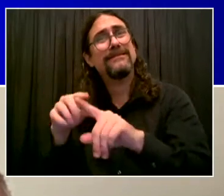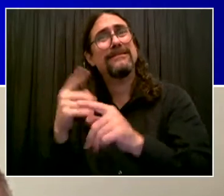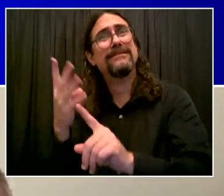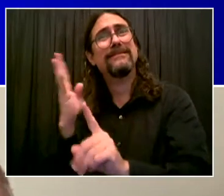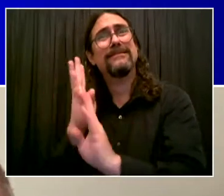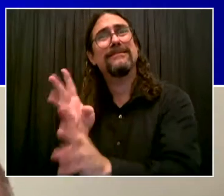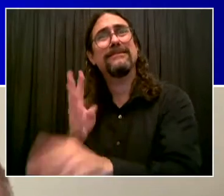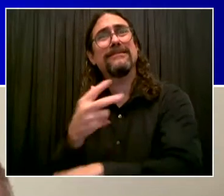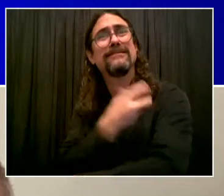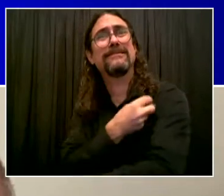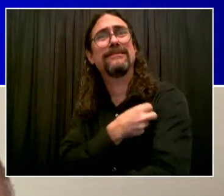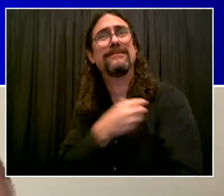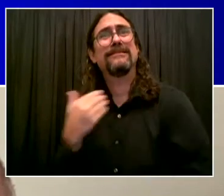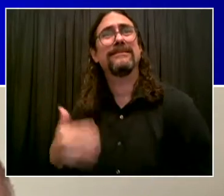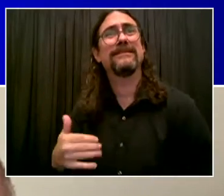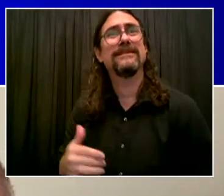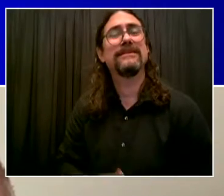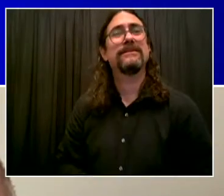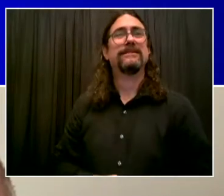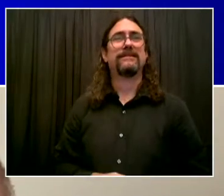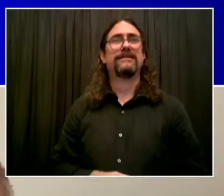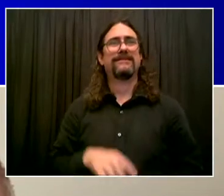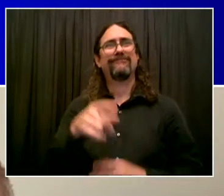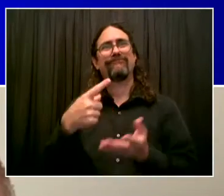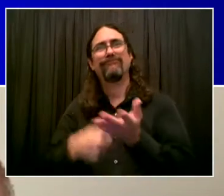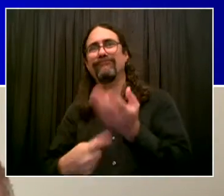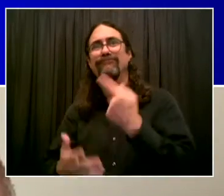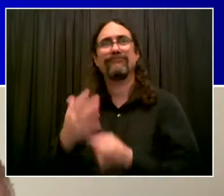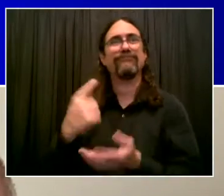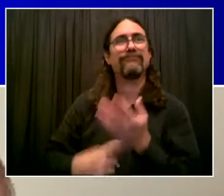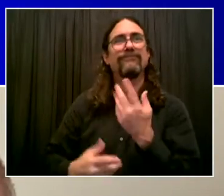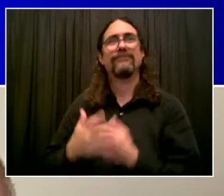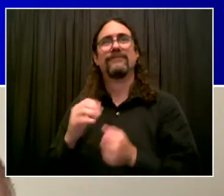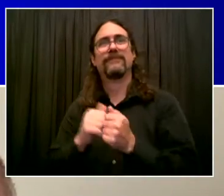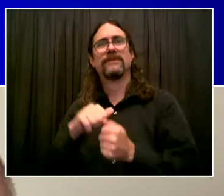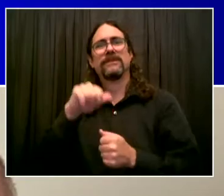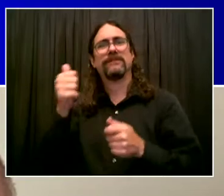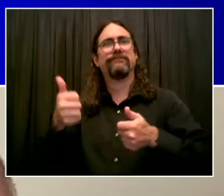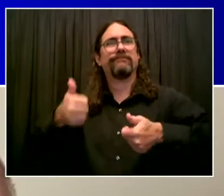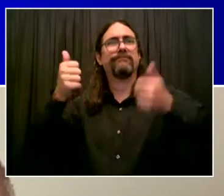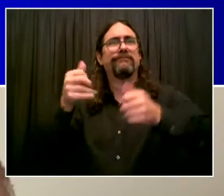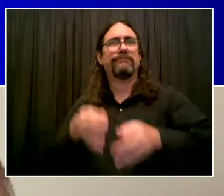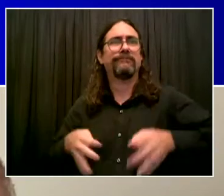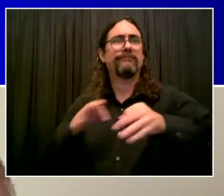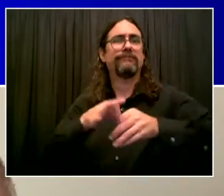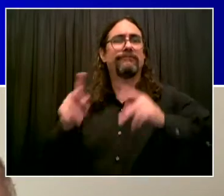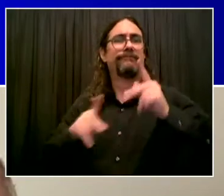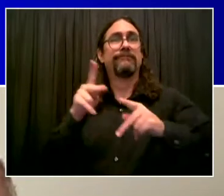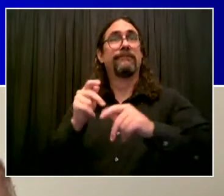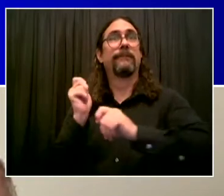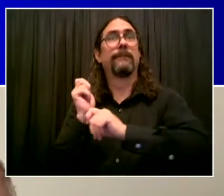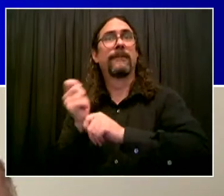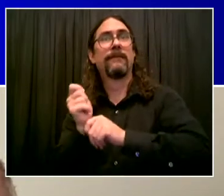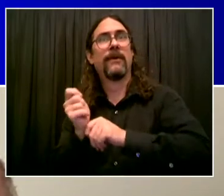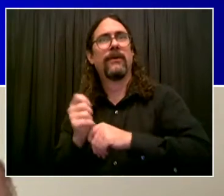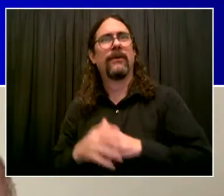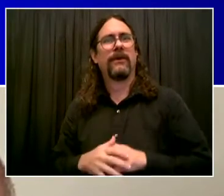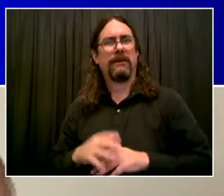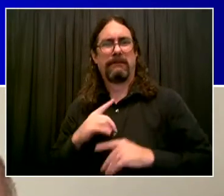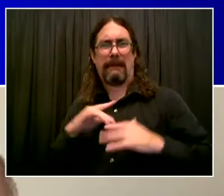VACCINE DOSES. THAT'A S STAGGERING FIGURE . AS YOU TALK TO COLLEAGUES AROUND BASEBALL, AND OTHER